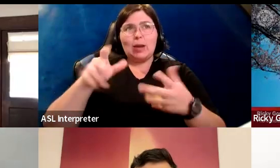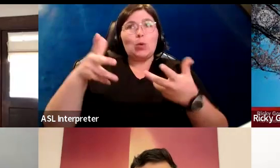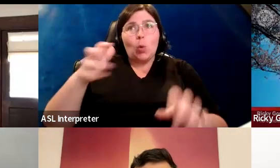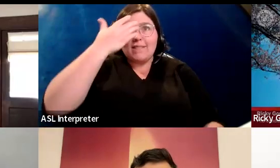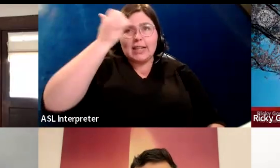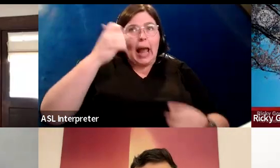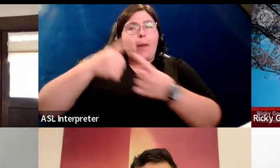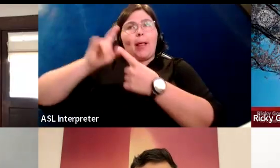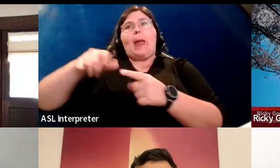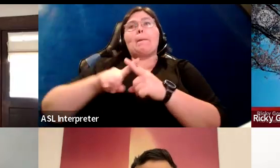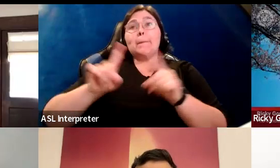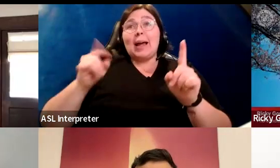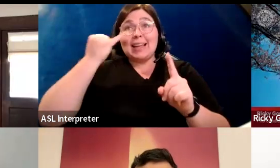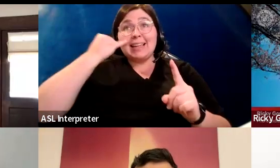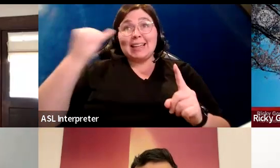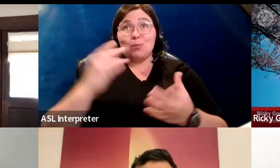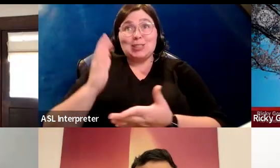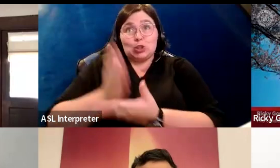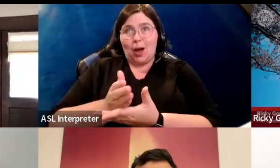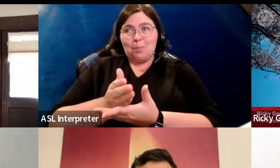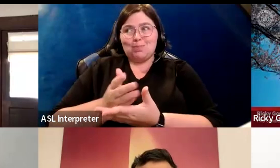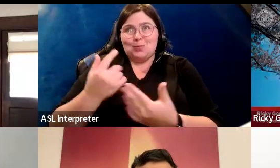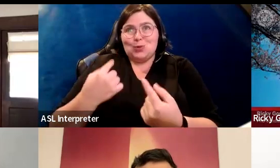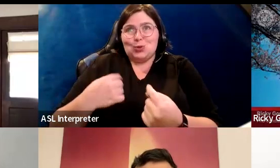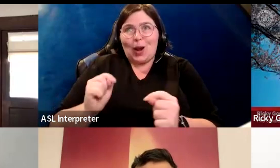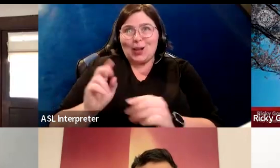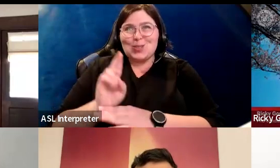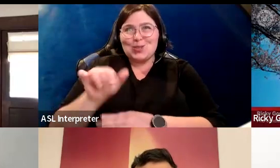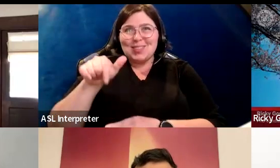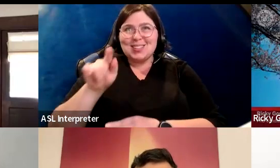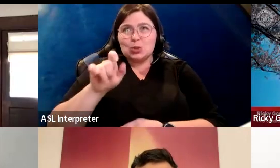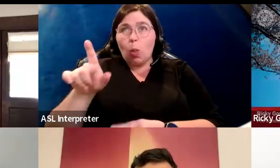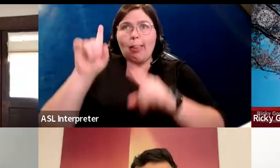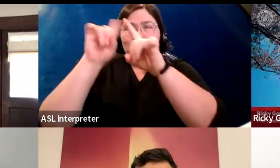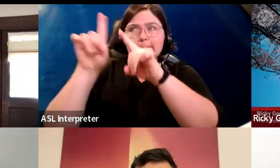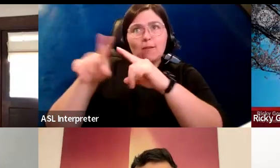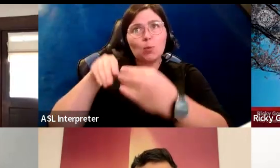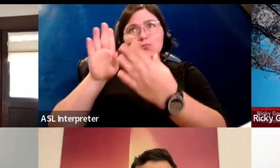But if we stop trying to use the tools in different ways and for different accessibility scenarios,